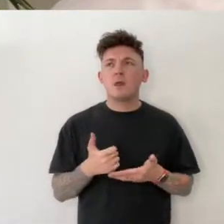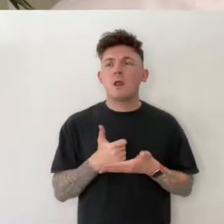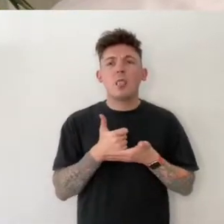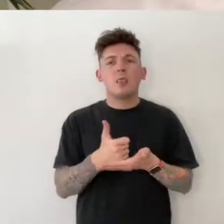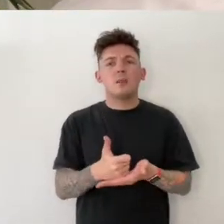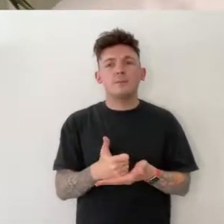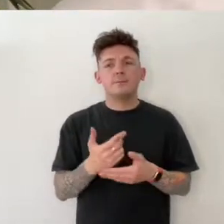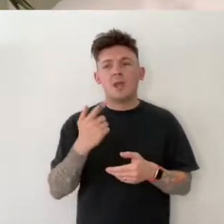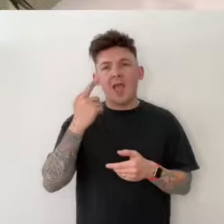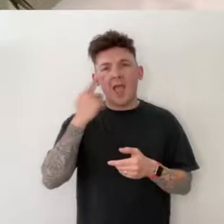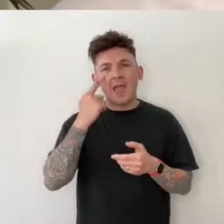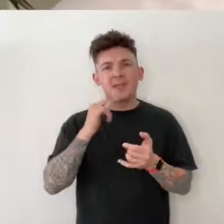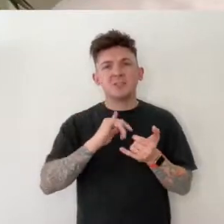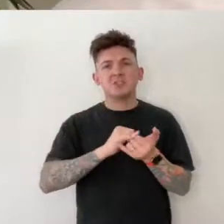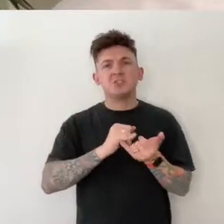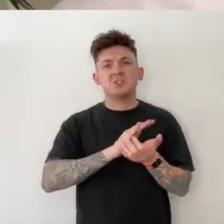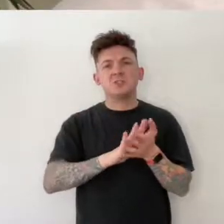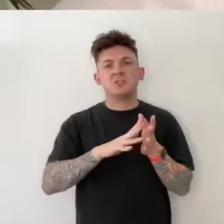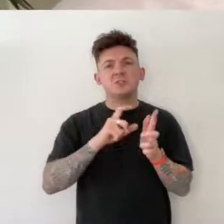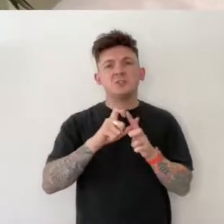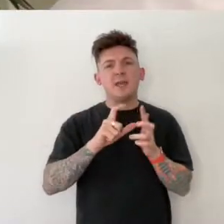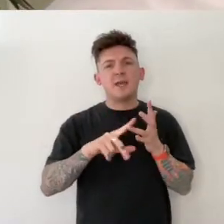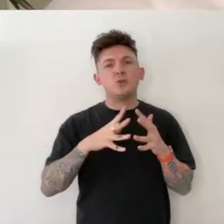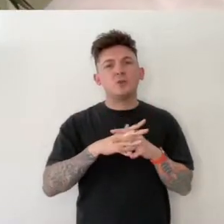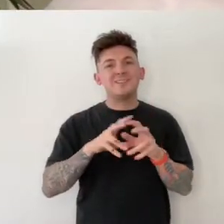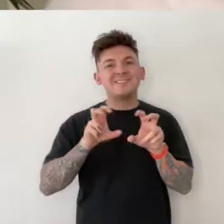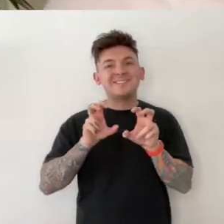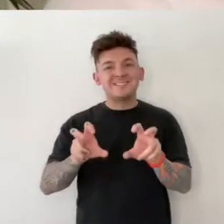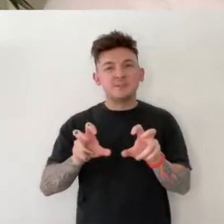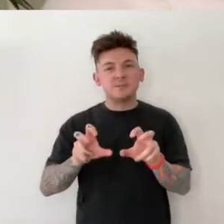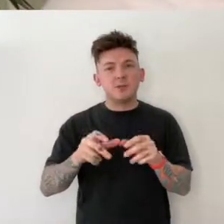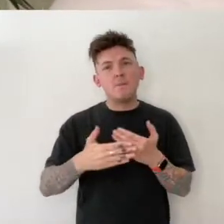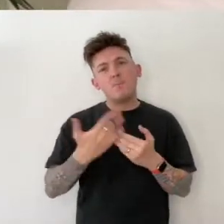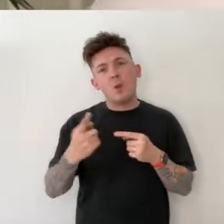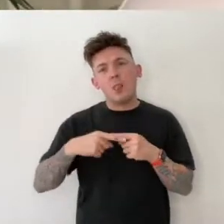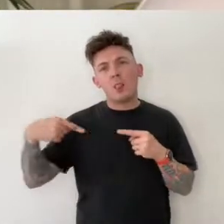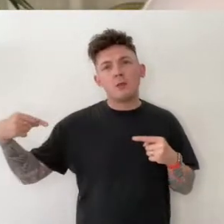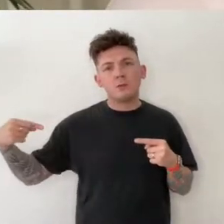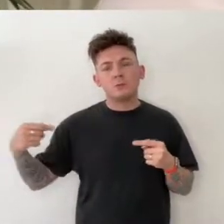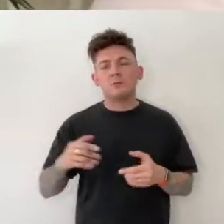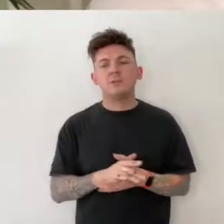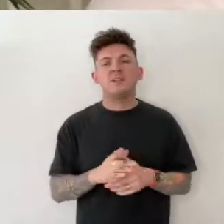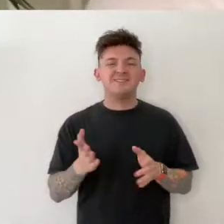eye shadow stay on a little bit better. oh it's just like a thicker eye primer? yeah